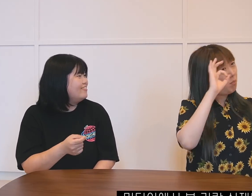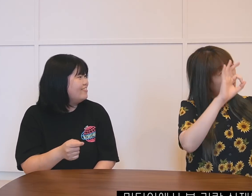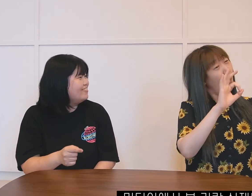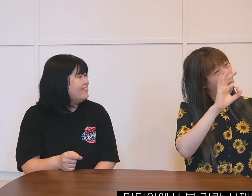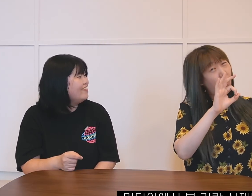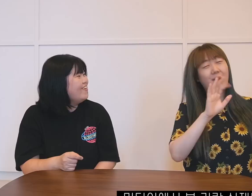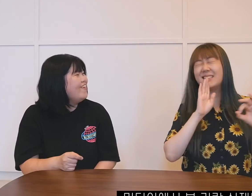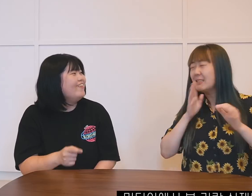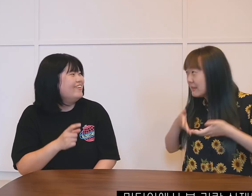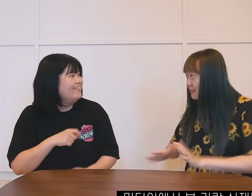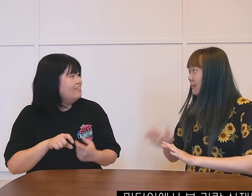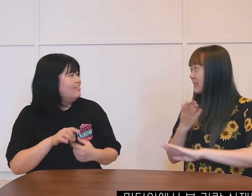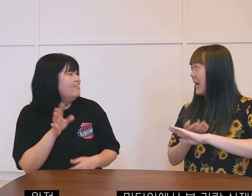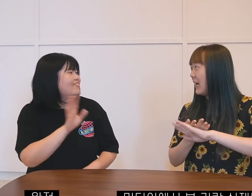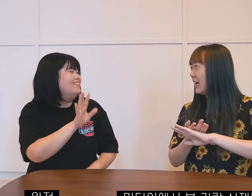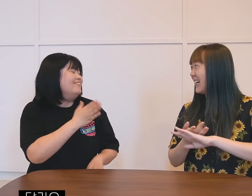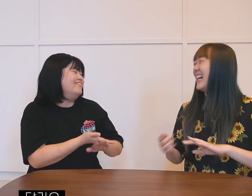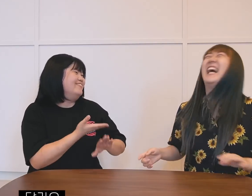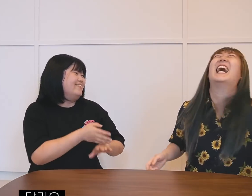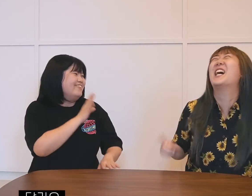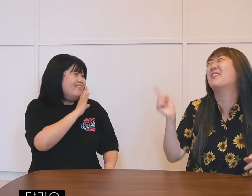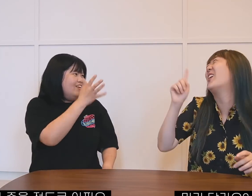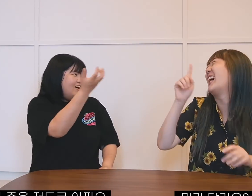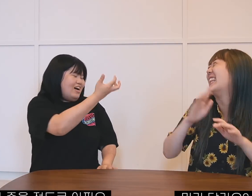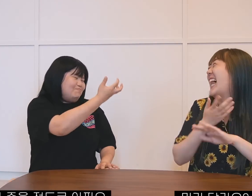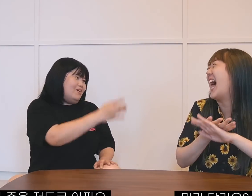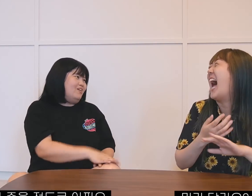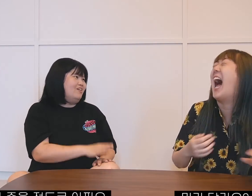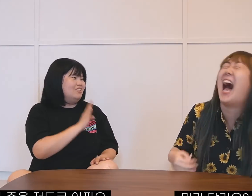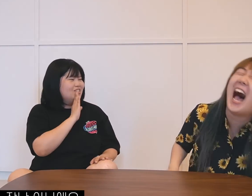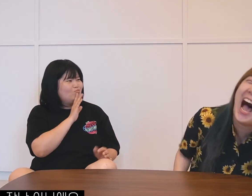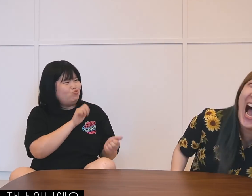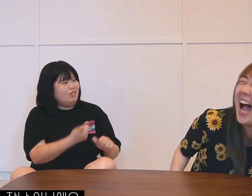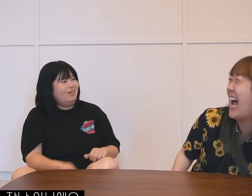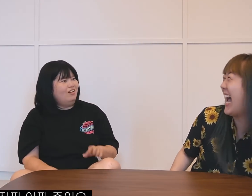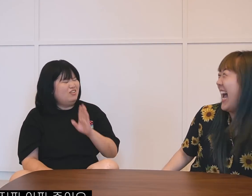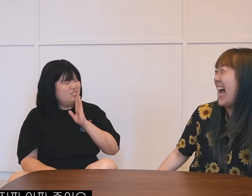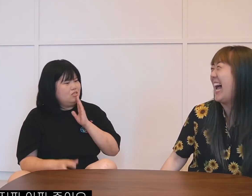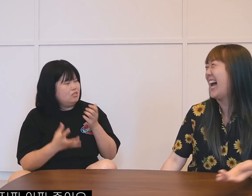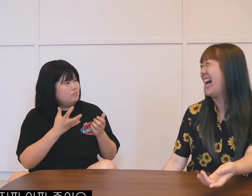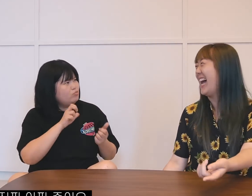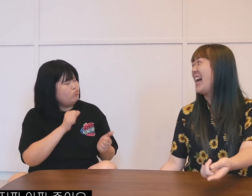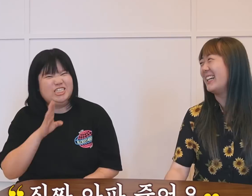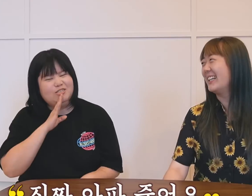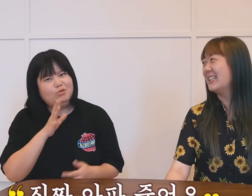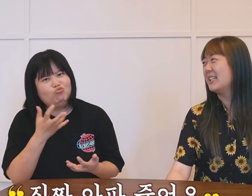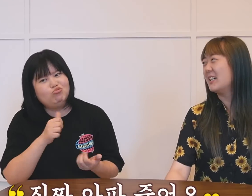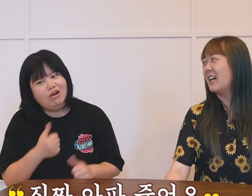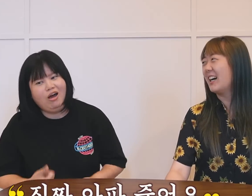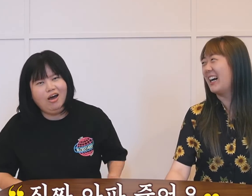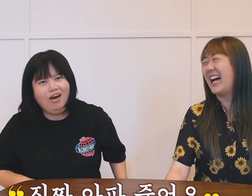Is it different from what you see in the media? very!!! different. What's different? It really hurts to death. I'm not kidding.